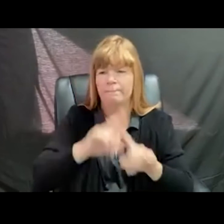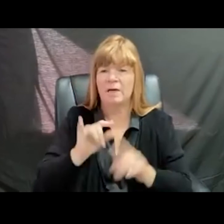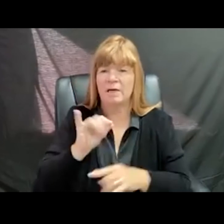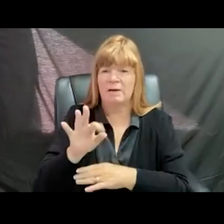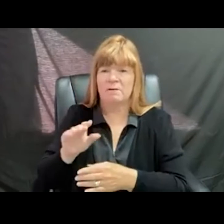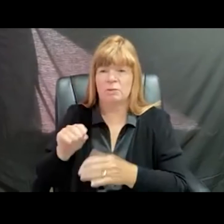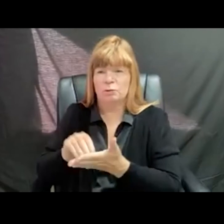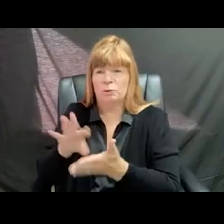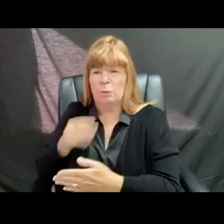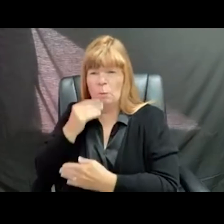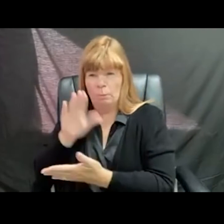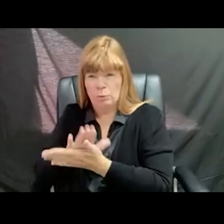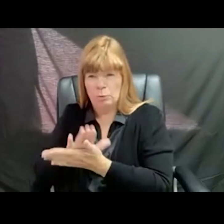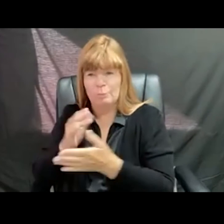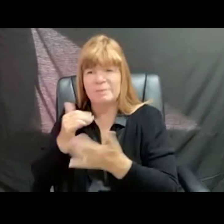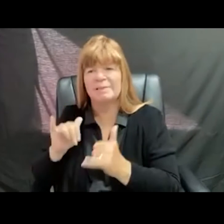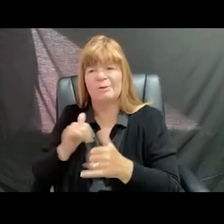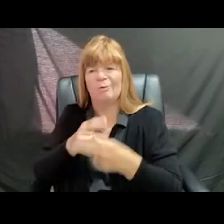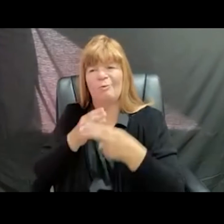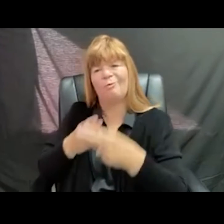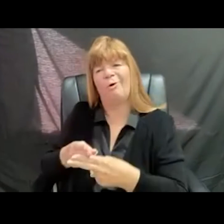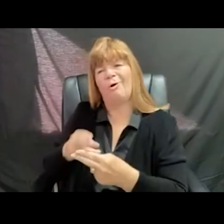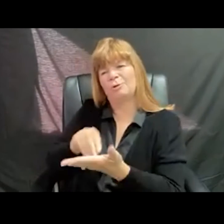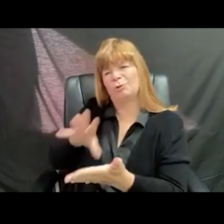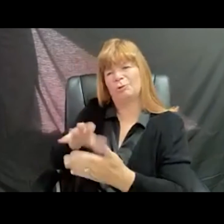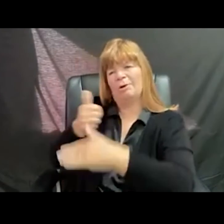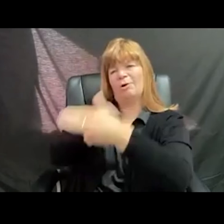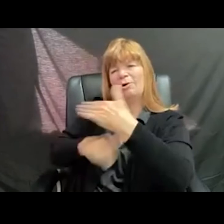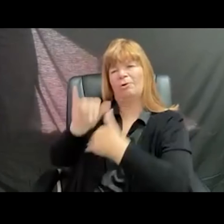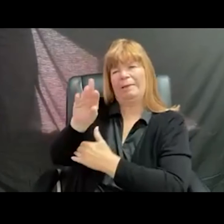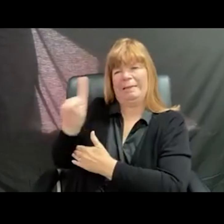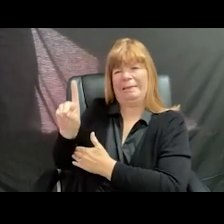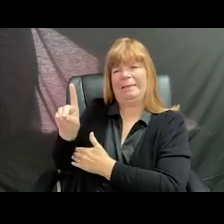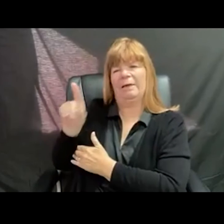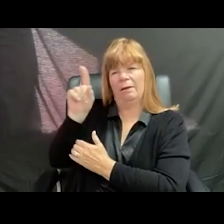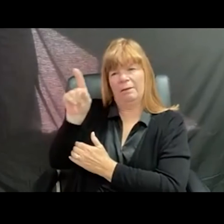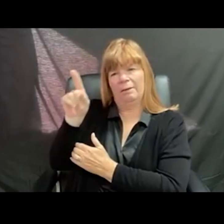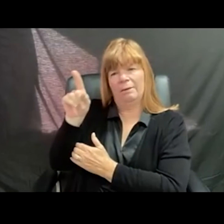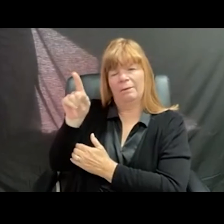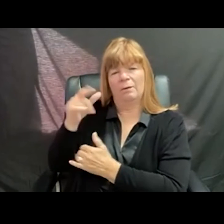are considered a student of the state of Indiana somehow you you're completing those requirements